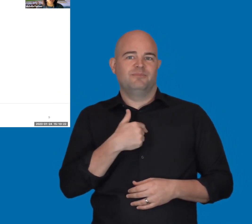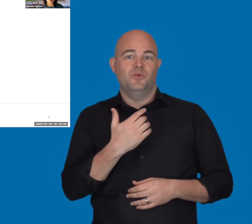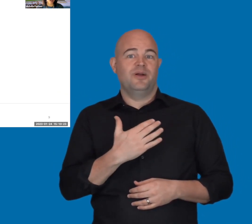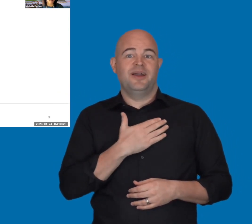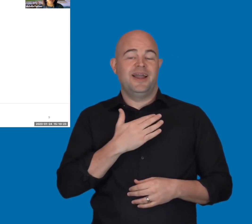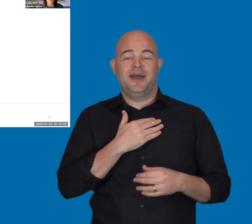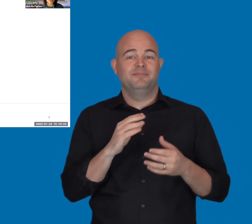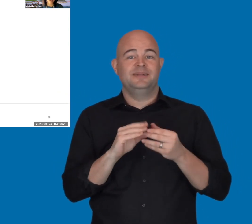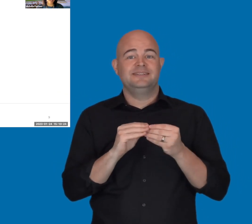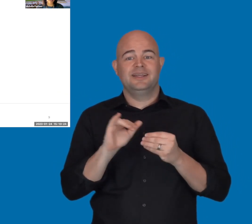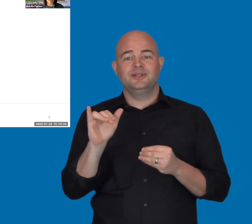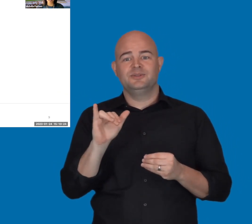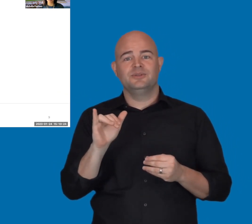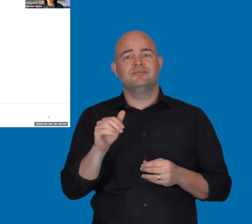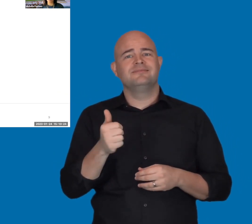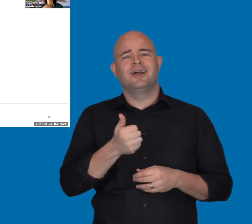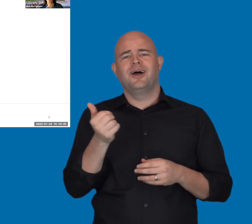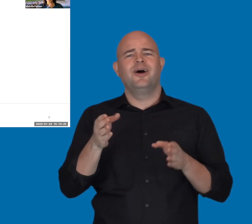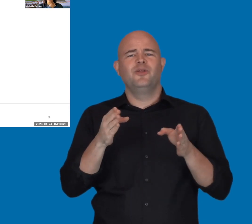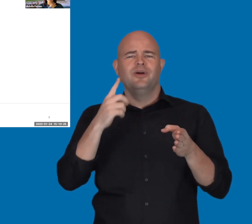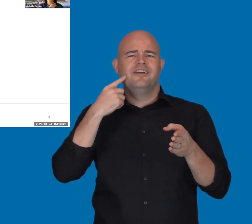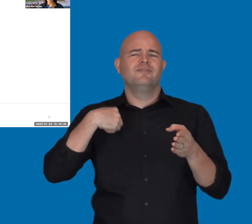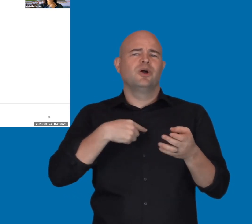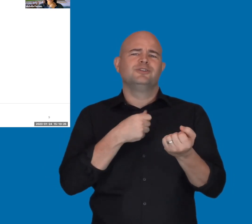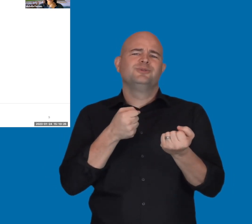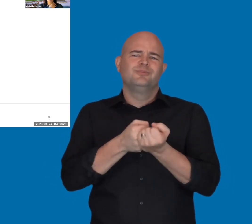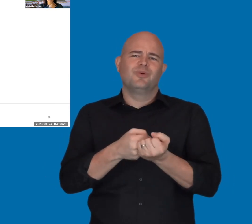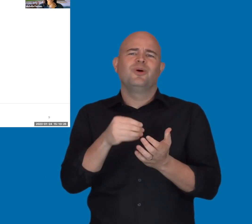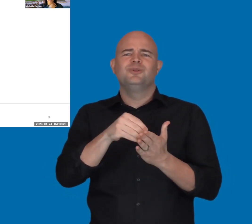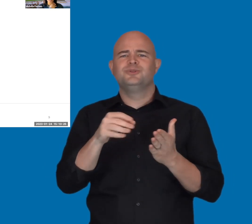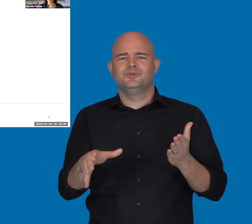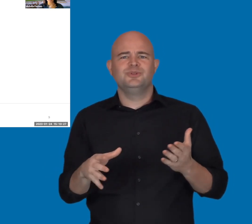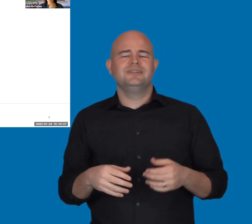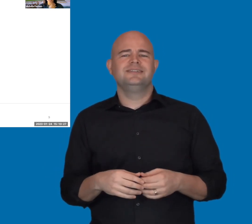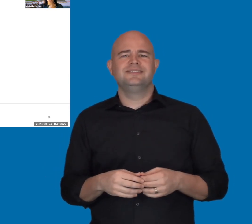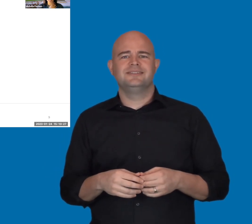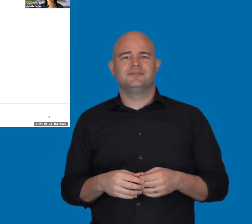So, we got to look at that. And then the other thing that we kind of hear might be